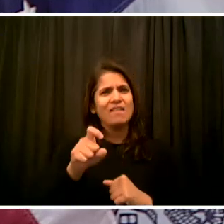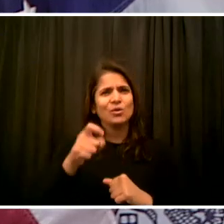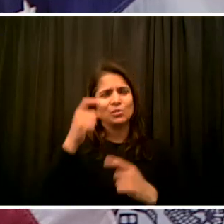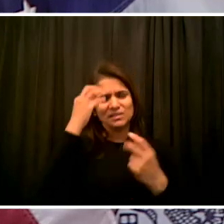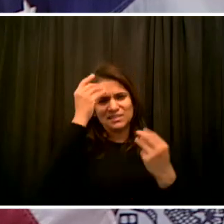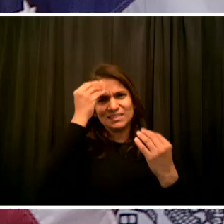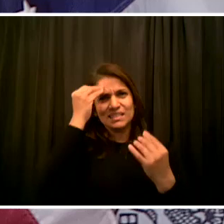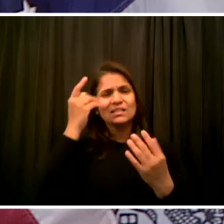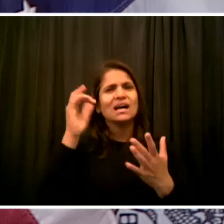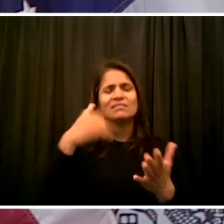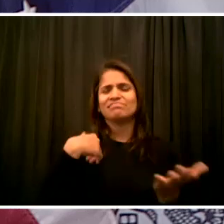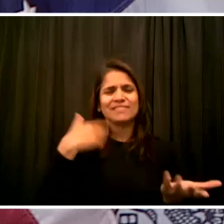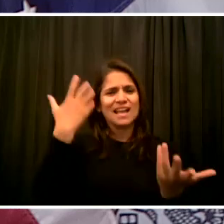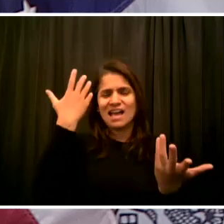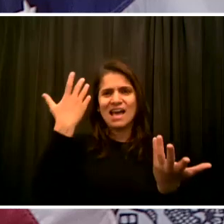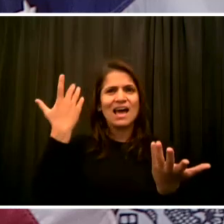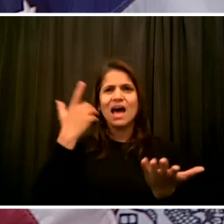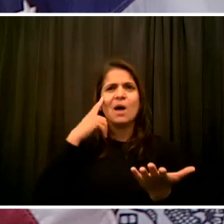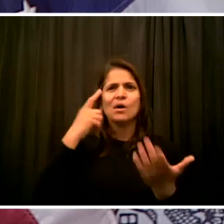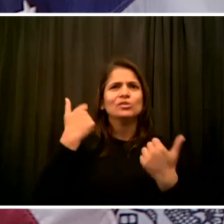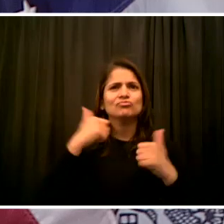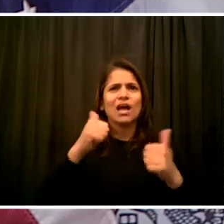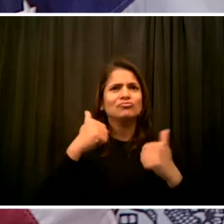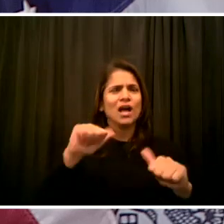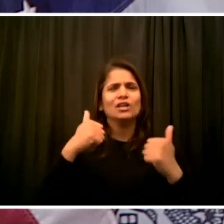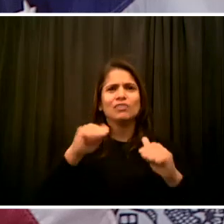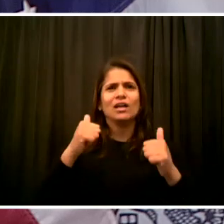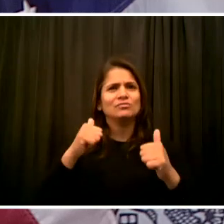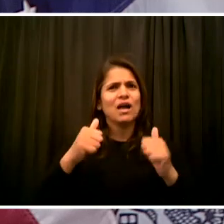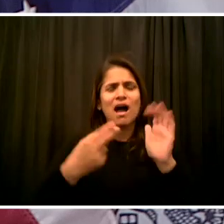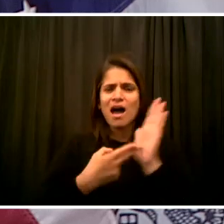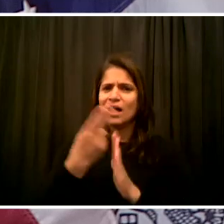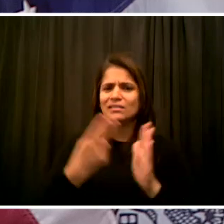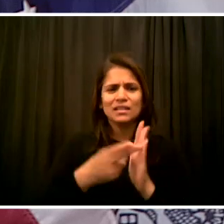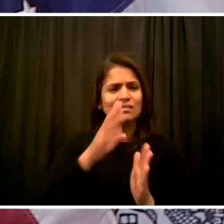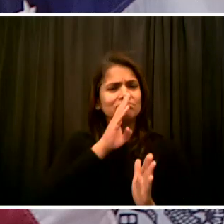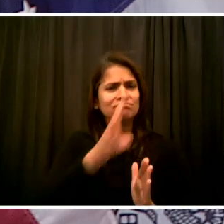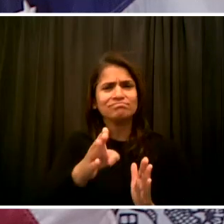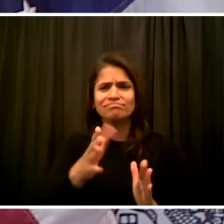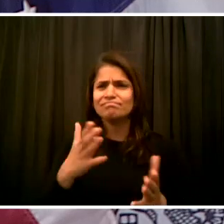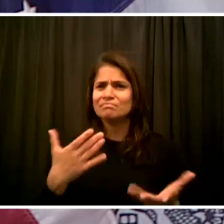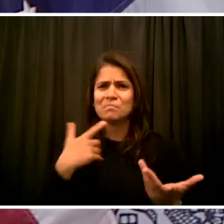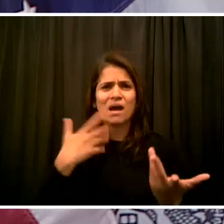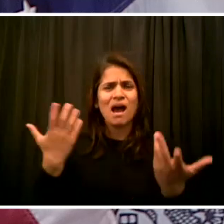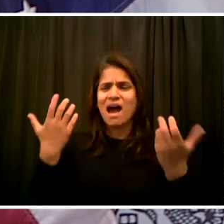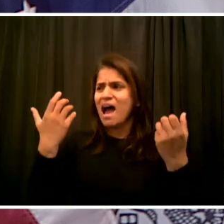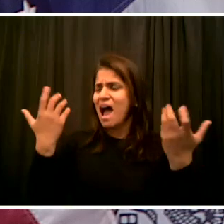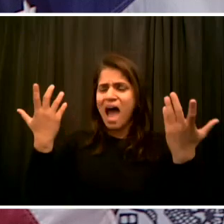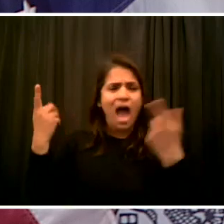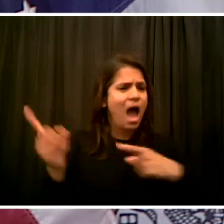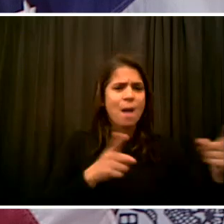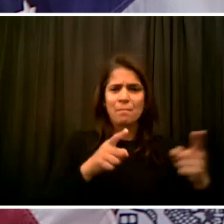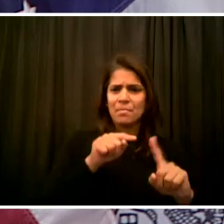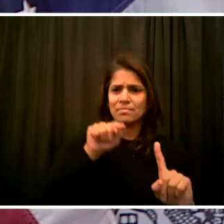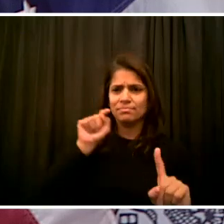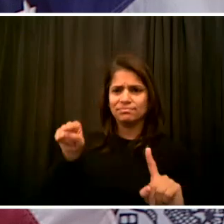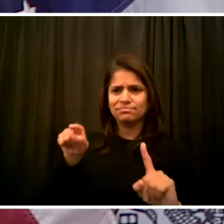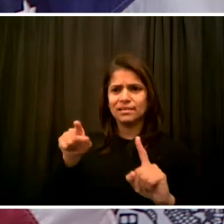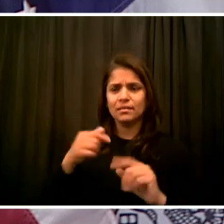GET BACK TO YOU. WE'VE TRIED TO BE VERY TRANSPARENT ABOUT EVERYTHING ATHT'S APHPENED.